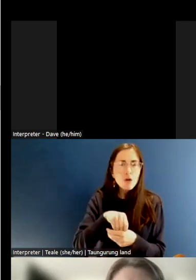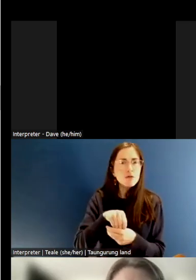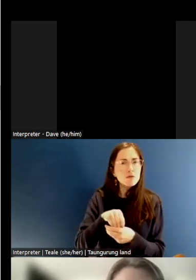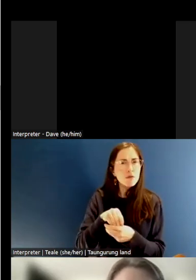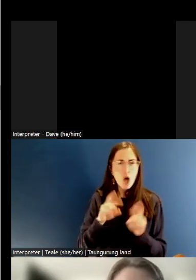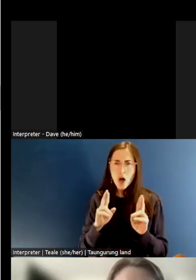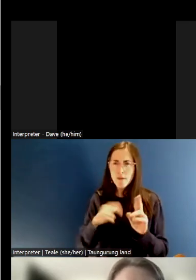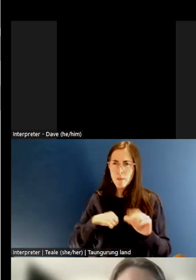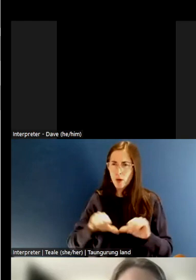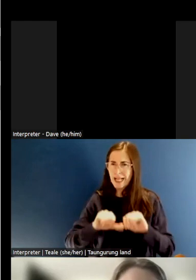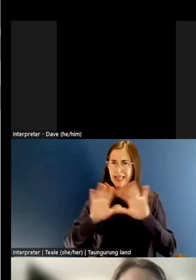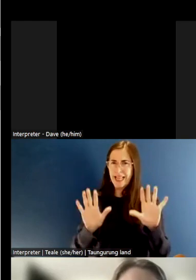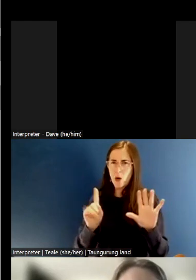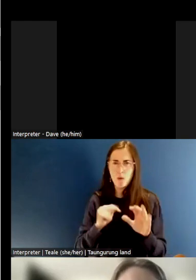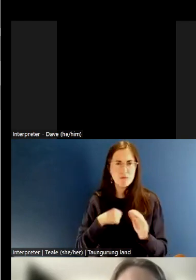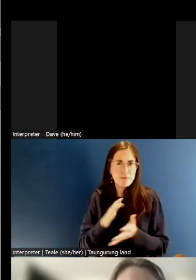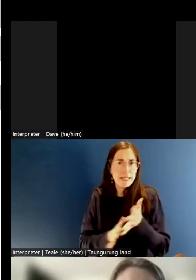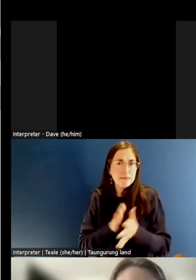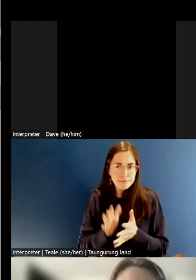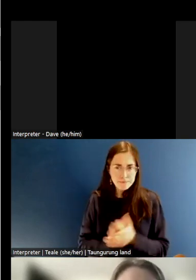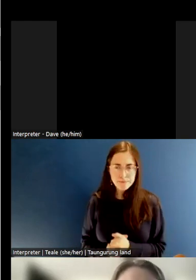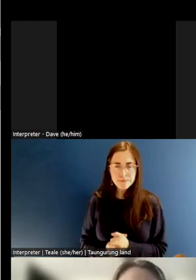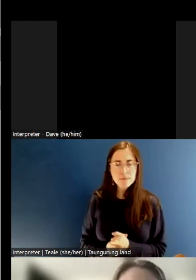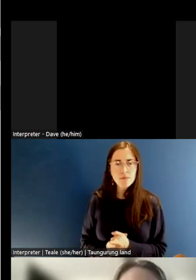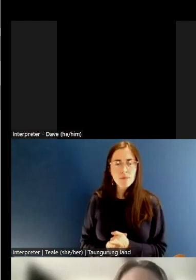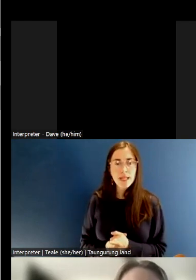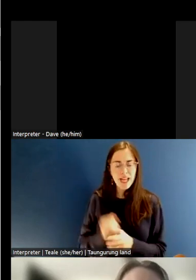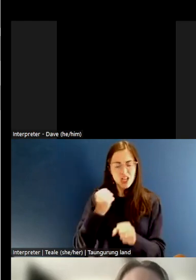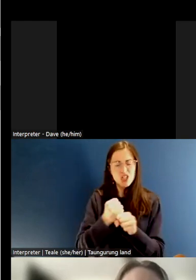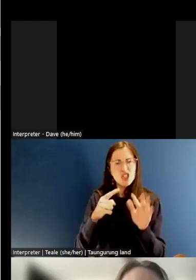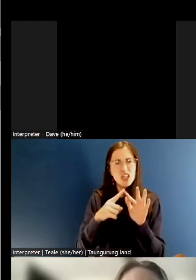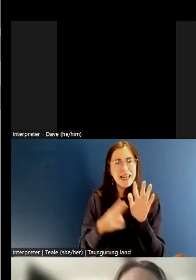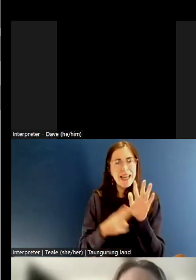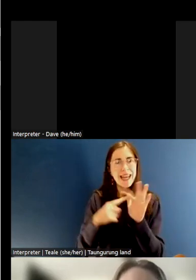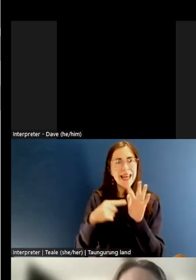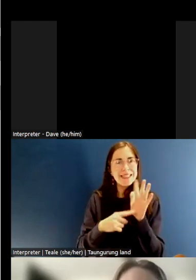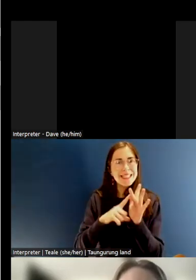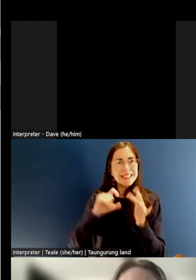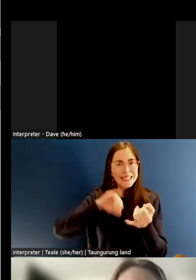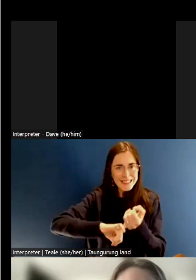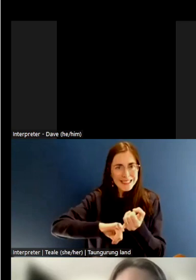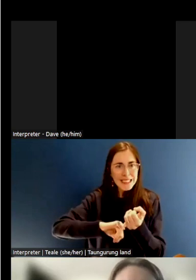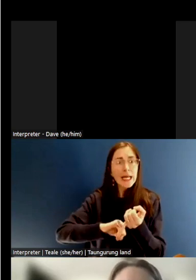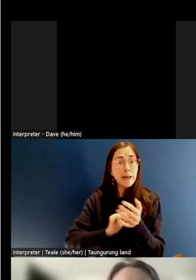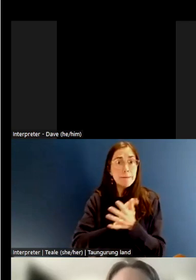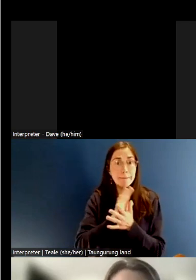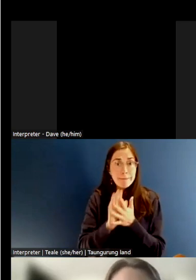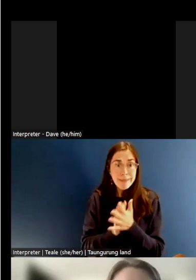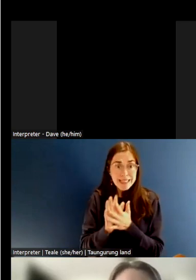what we're talking about. So when we're talking about genetics, we're looking at... So that's the instruction for our body.